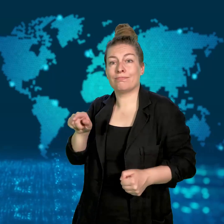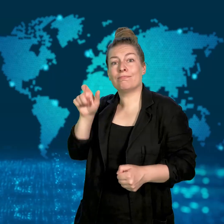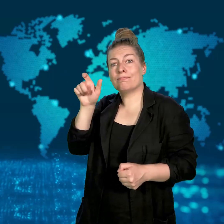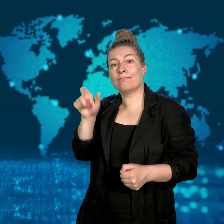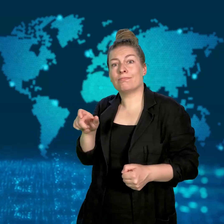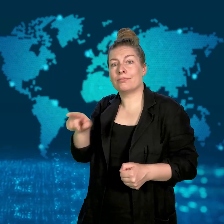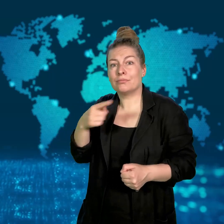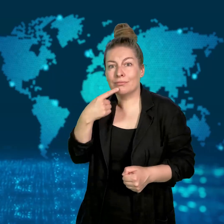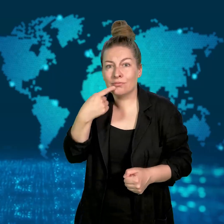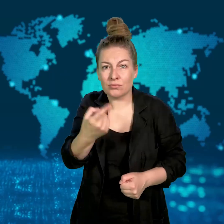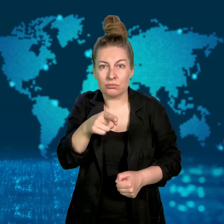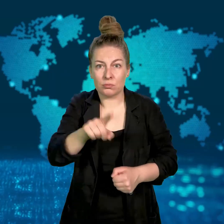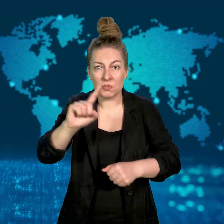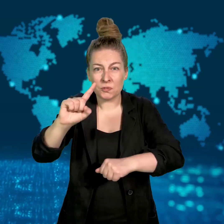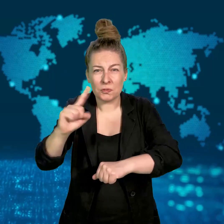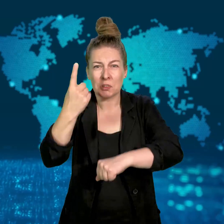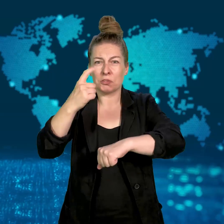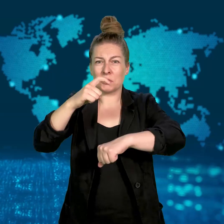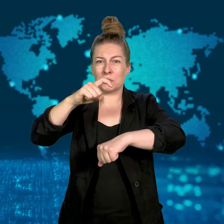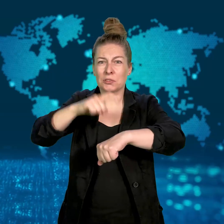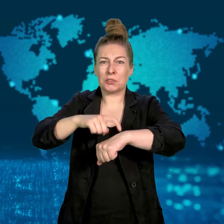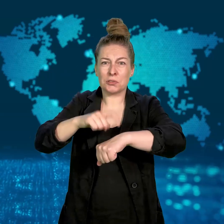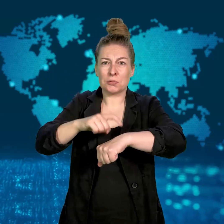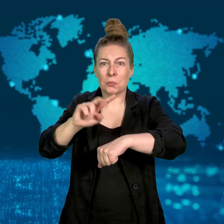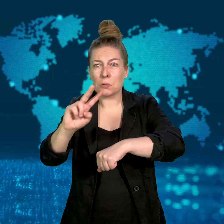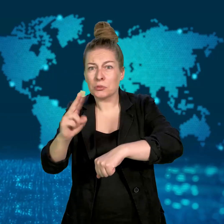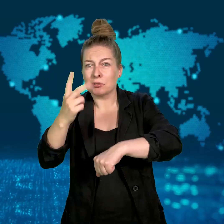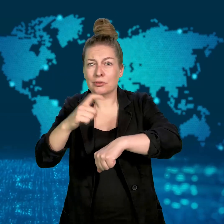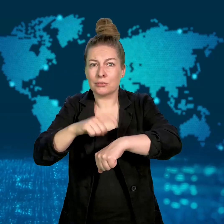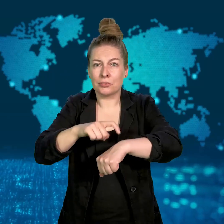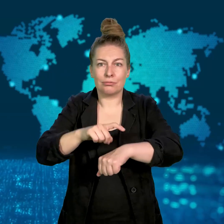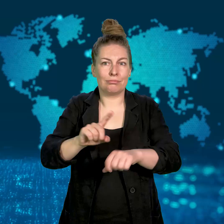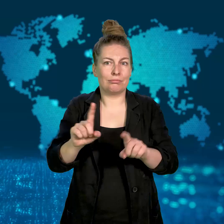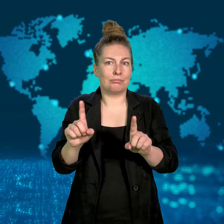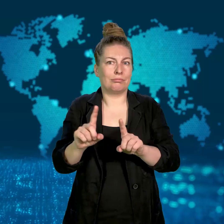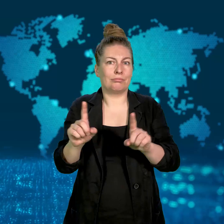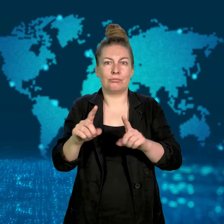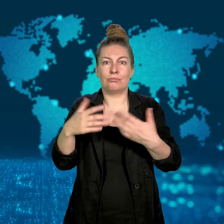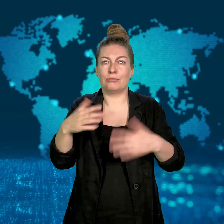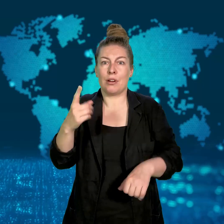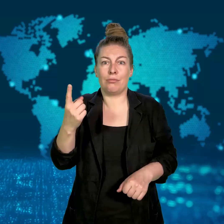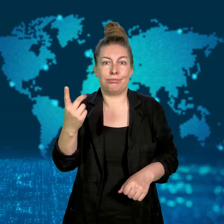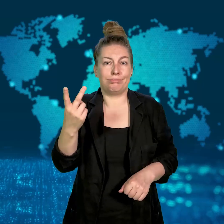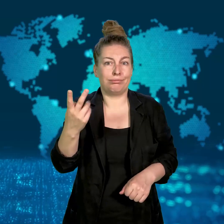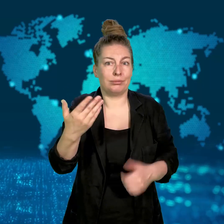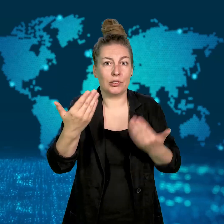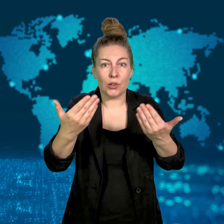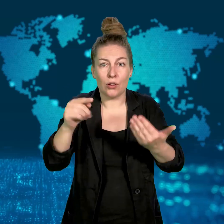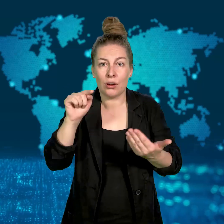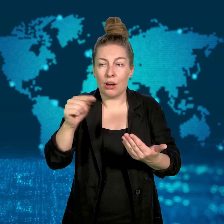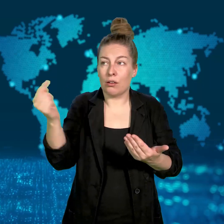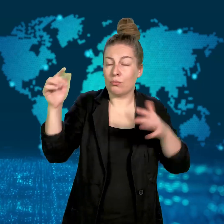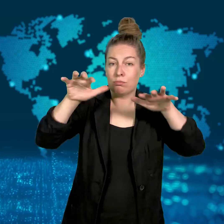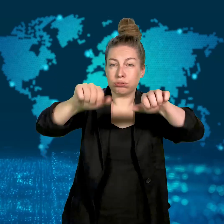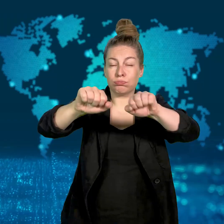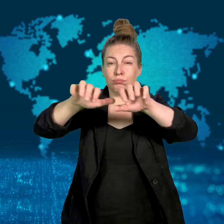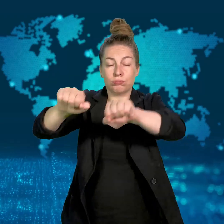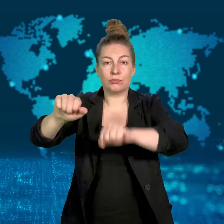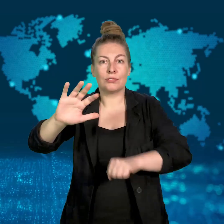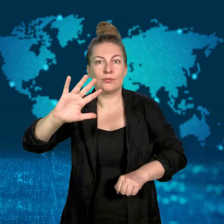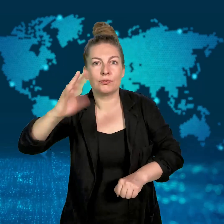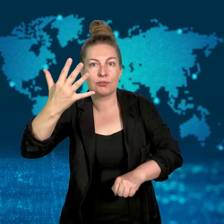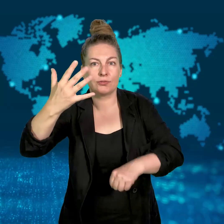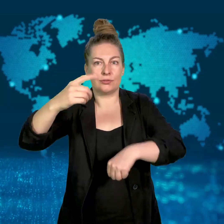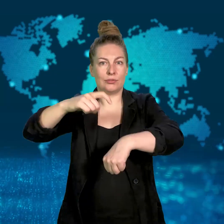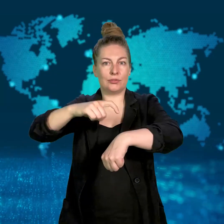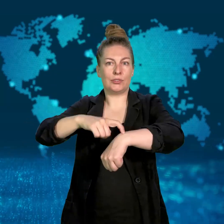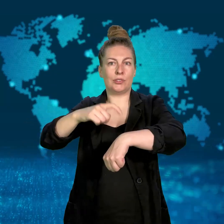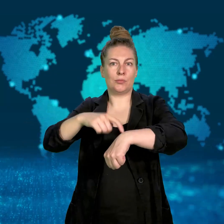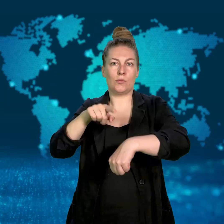A number of the attacks have included mass abductions.